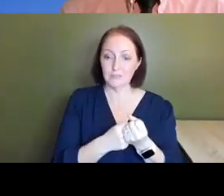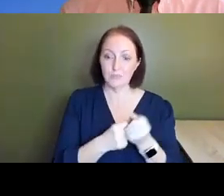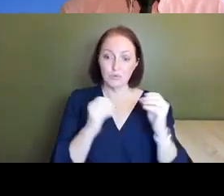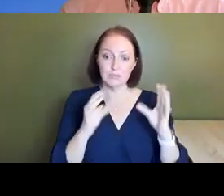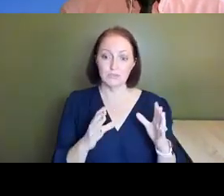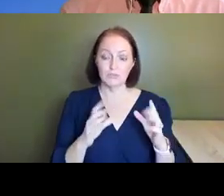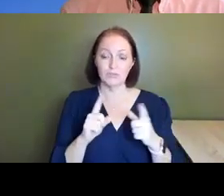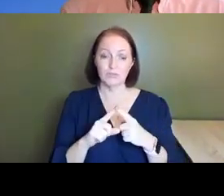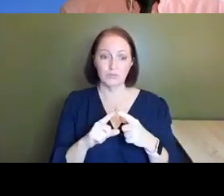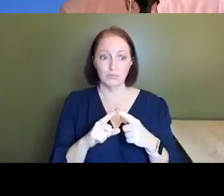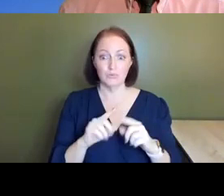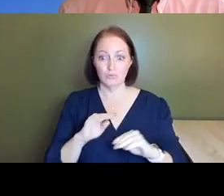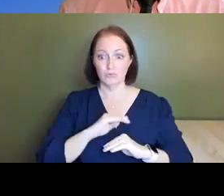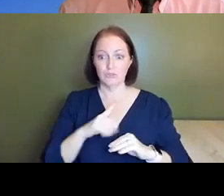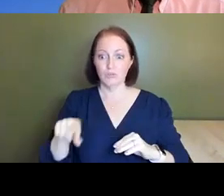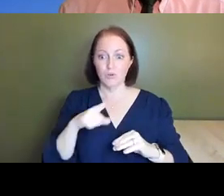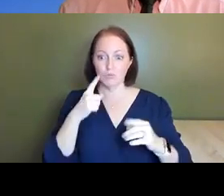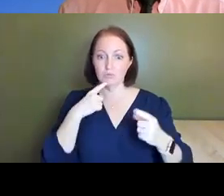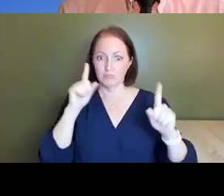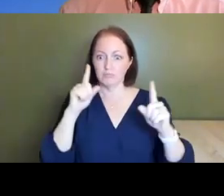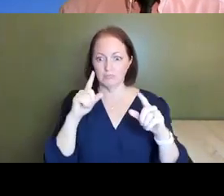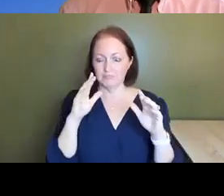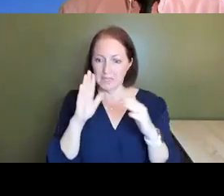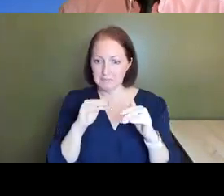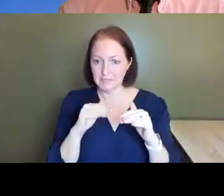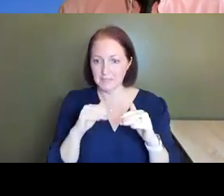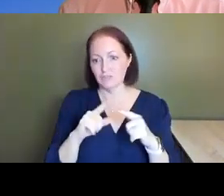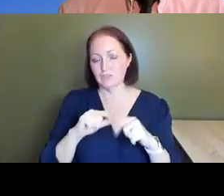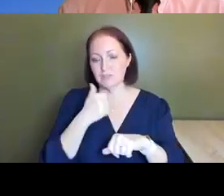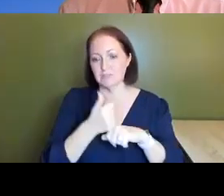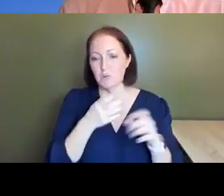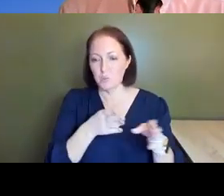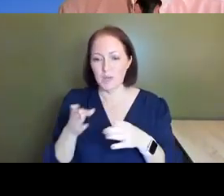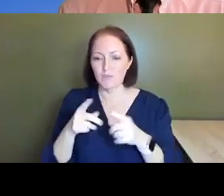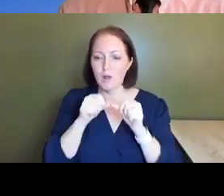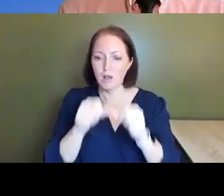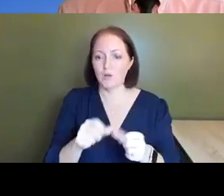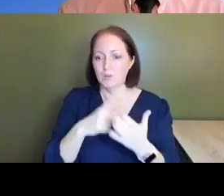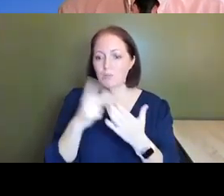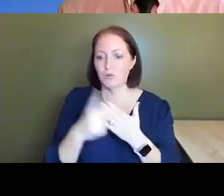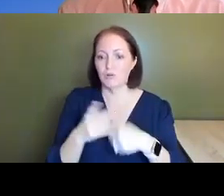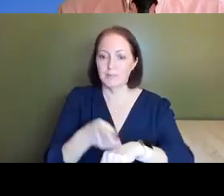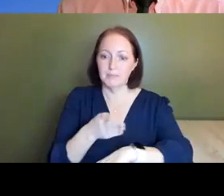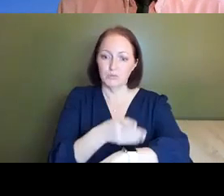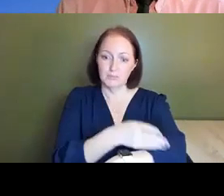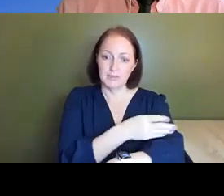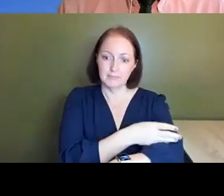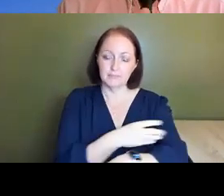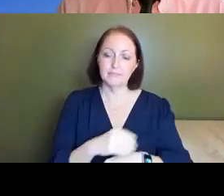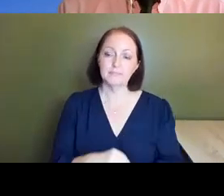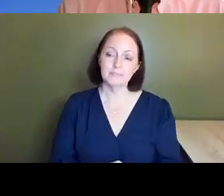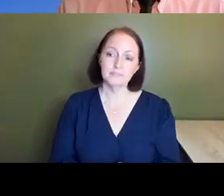reach those expectations and established mechanisms for ongoing program improvement. And I’ll